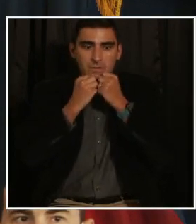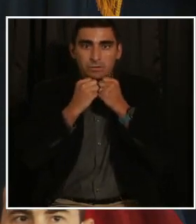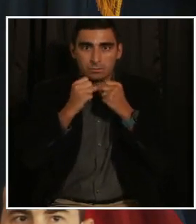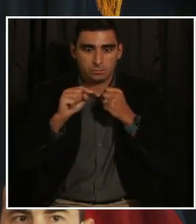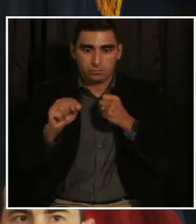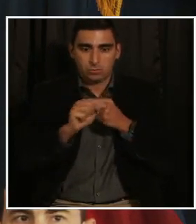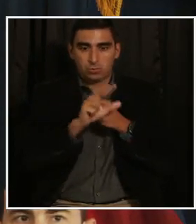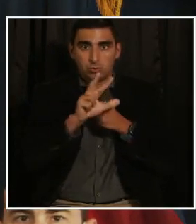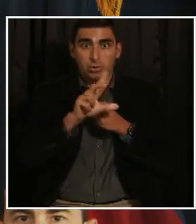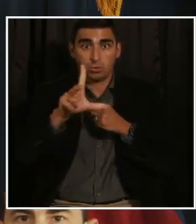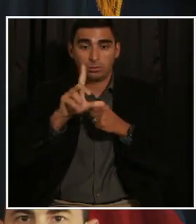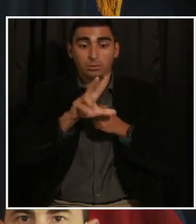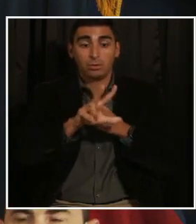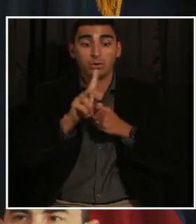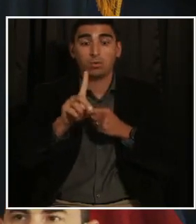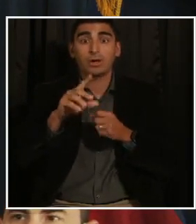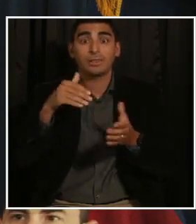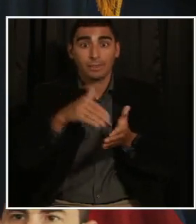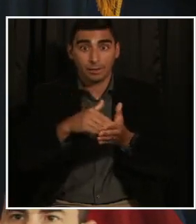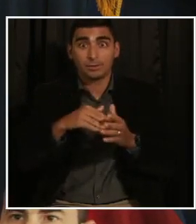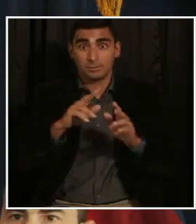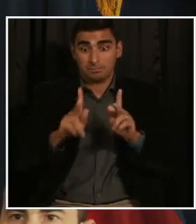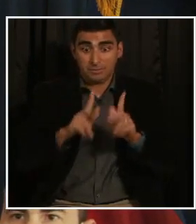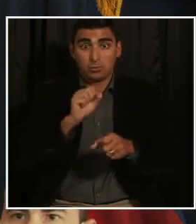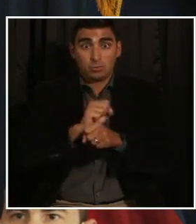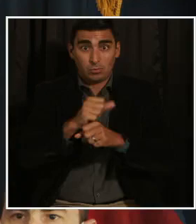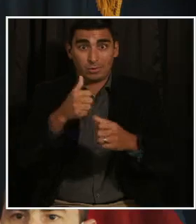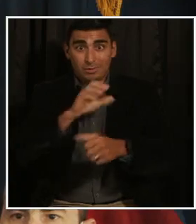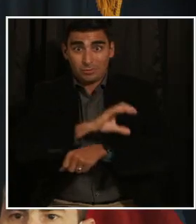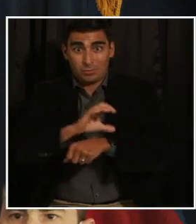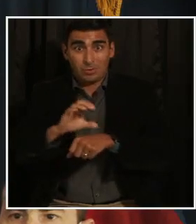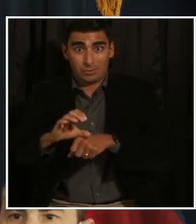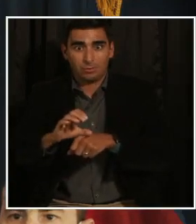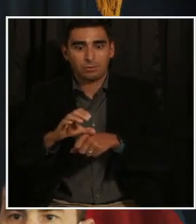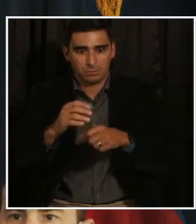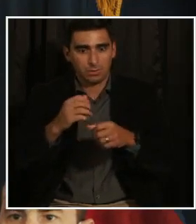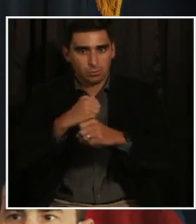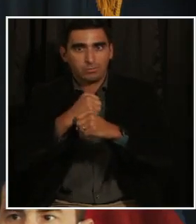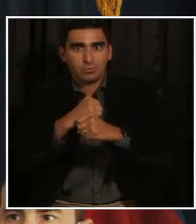employees and of course i want to protect them and keep them safe but i i think that each and every